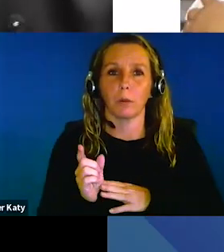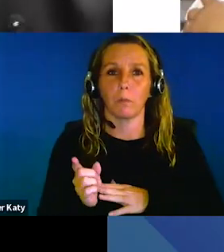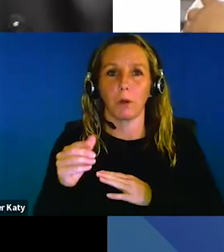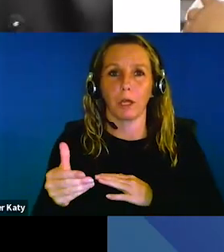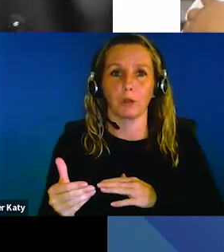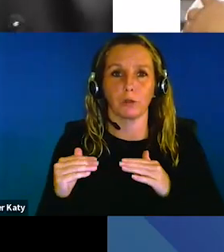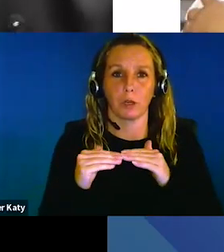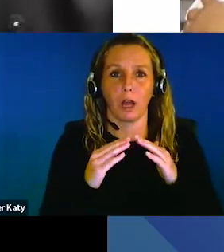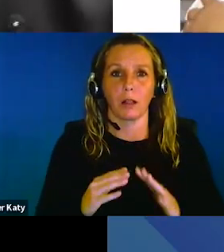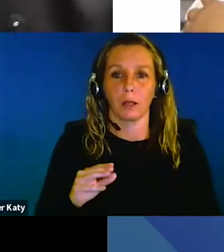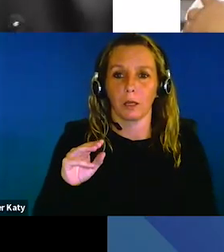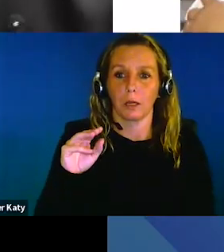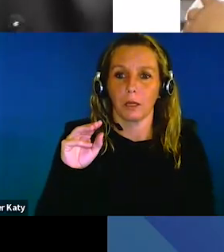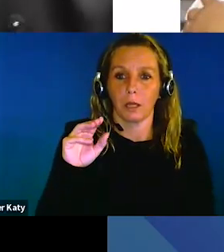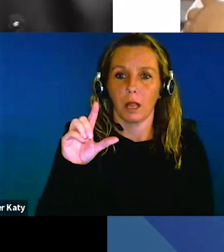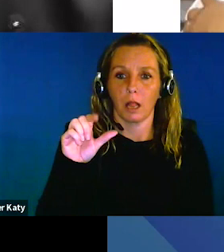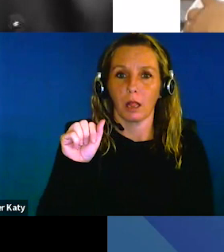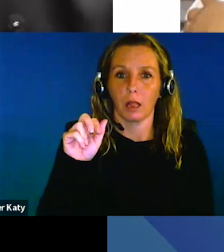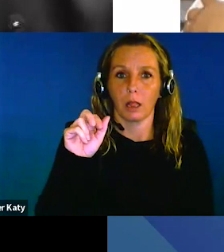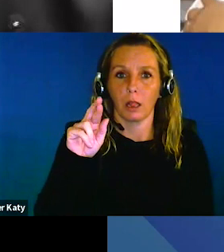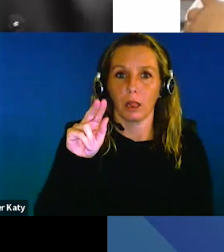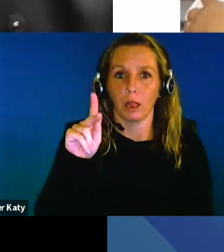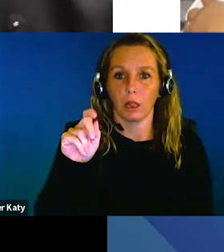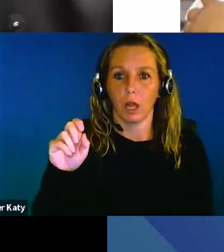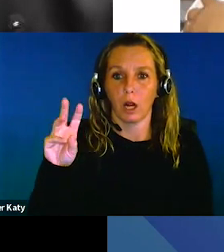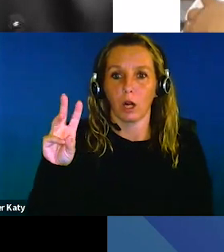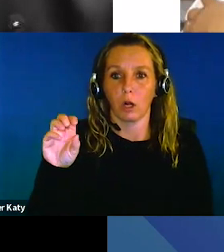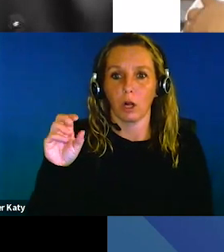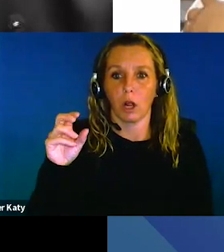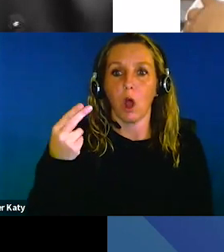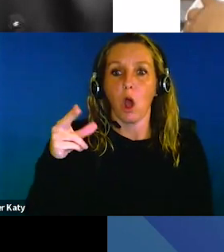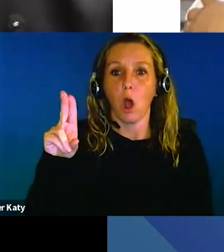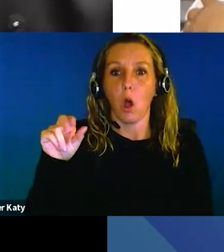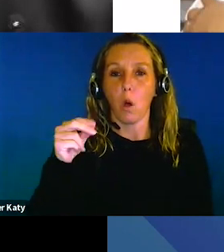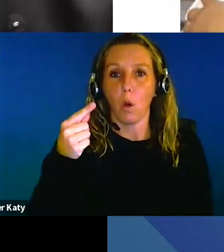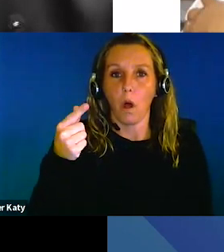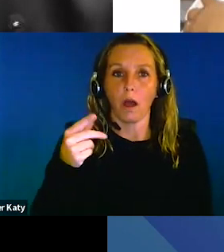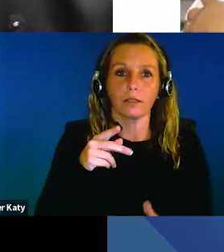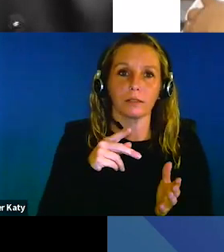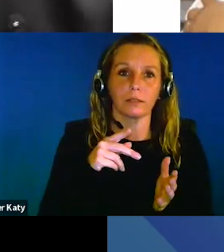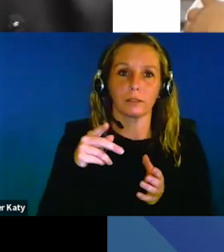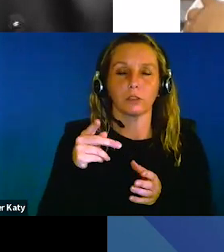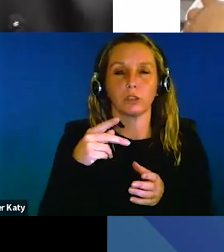Mark one is a senior advisor in the office of the Assistant Secretary of Mental Health and Substance Use.